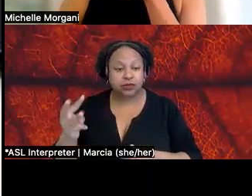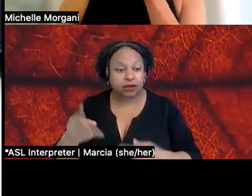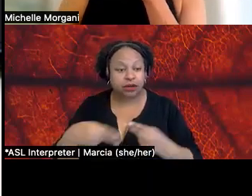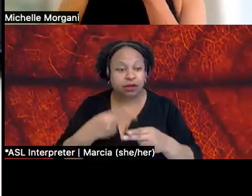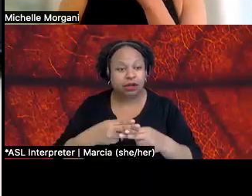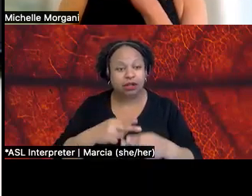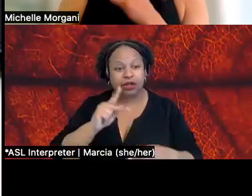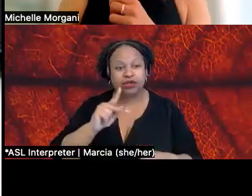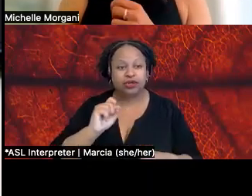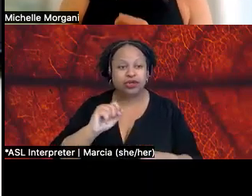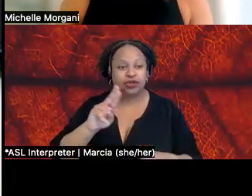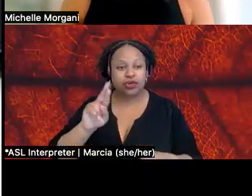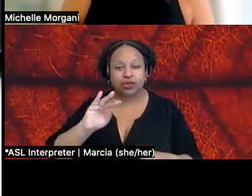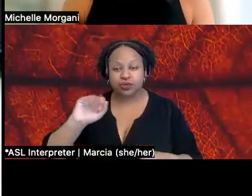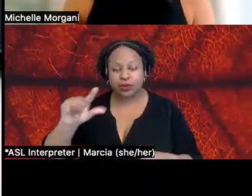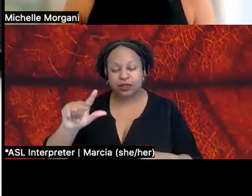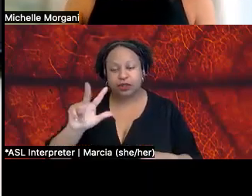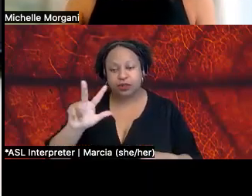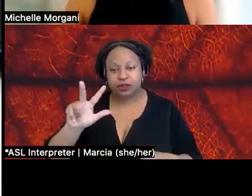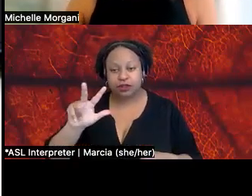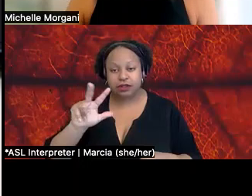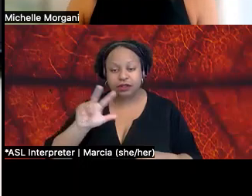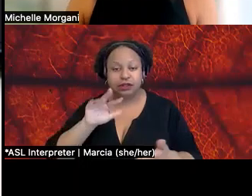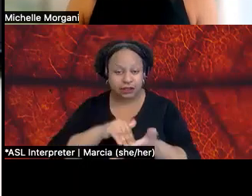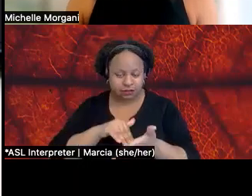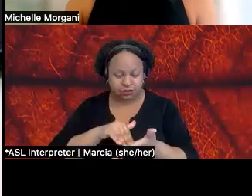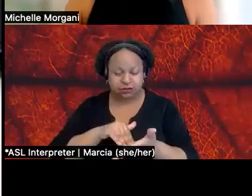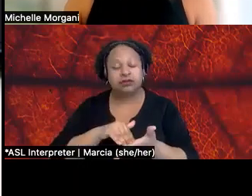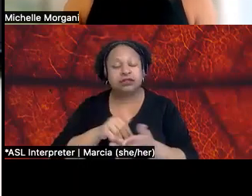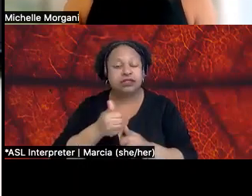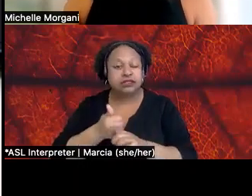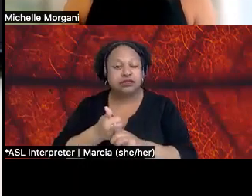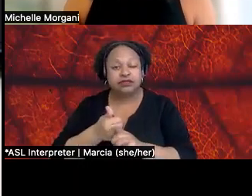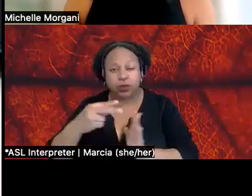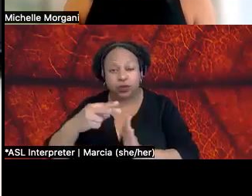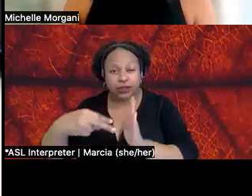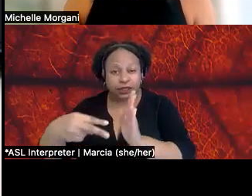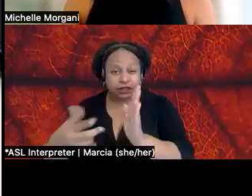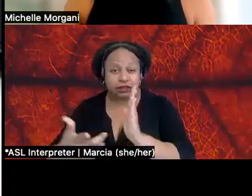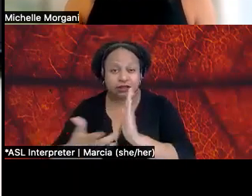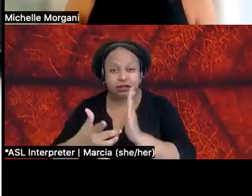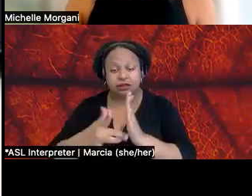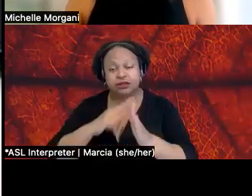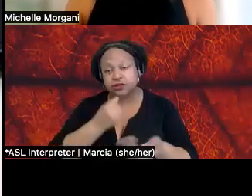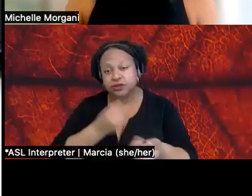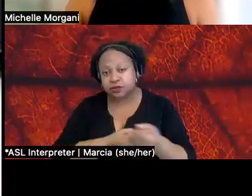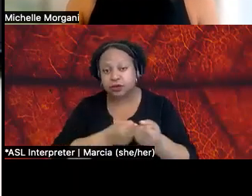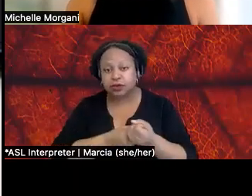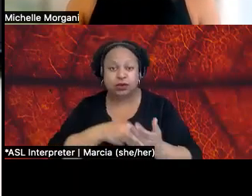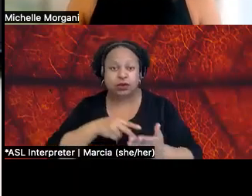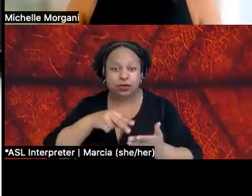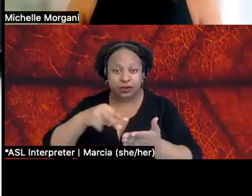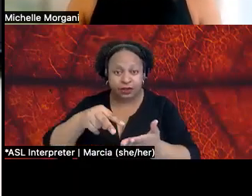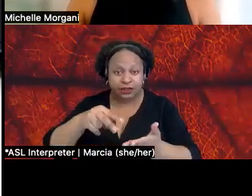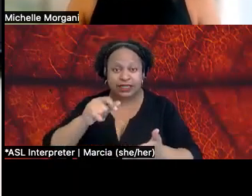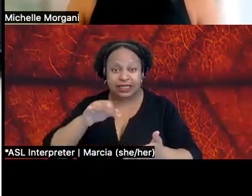Kurzweil 3000 is a reading technology that is designed to support reading when it is affected by a learning disability.